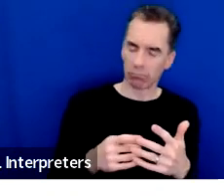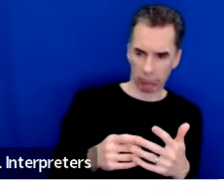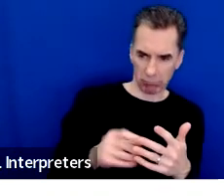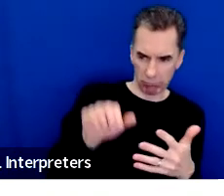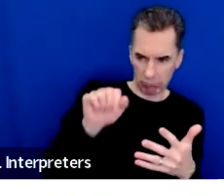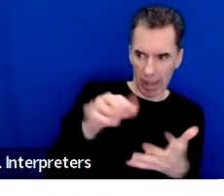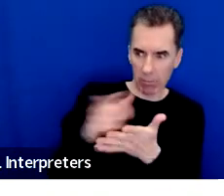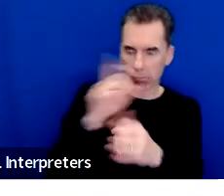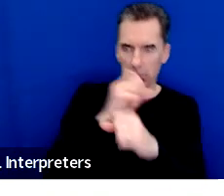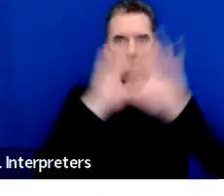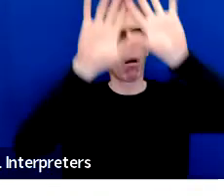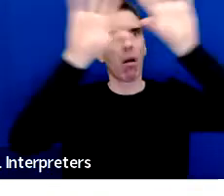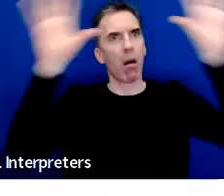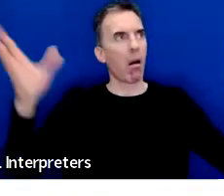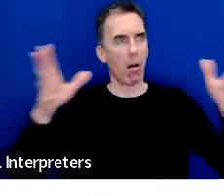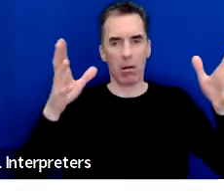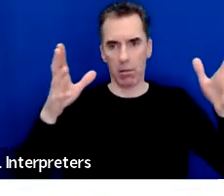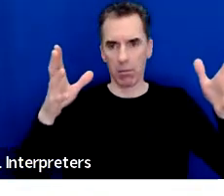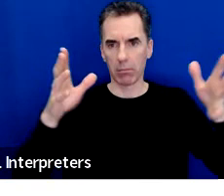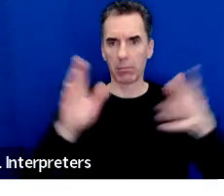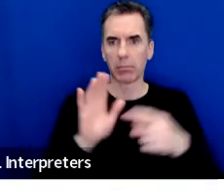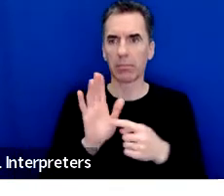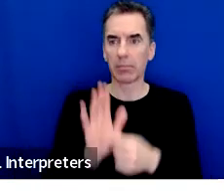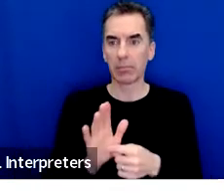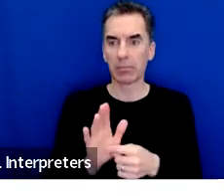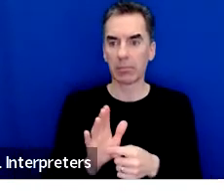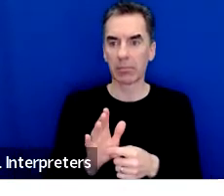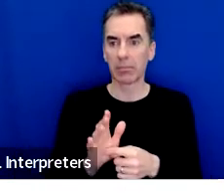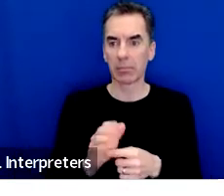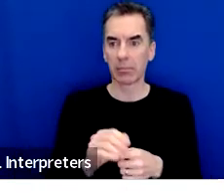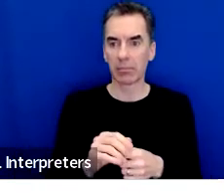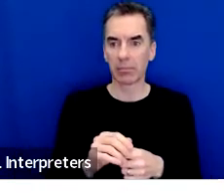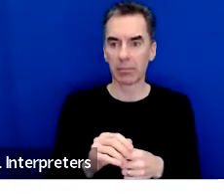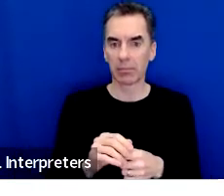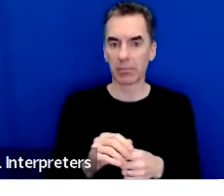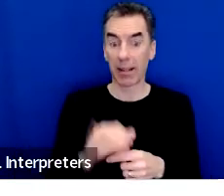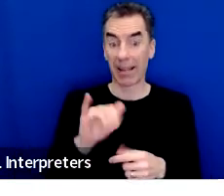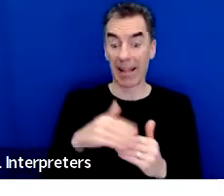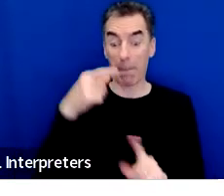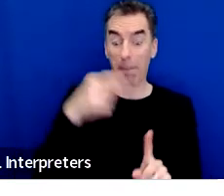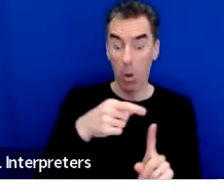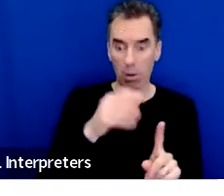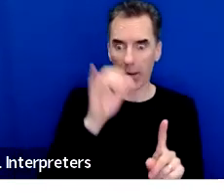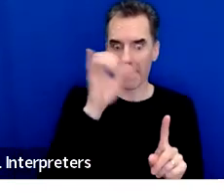this, what you're going to encounter and a text. This is a whole chapter of a book because sometimes I give them